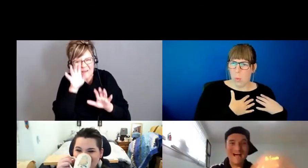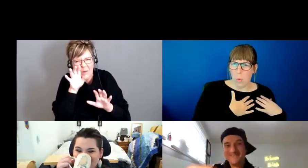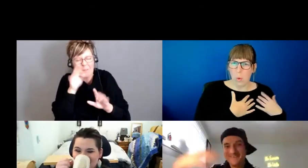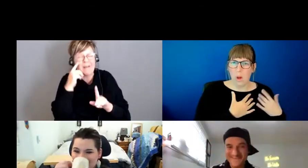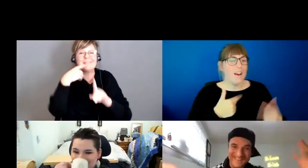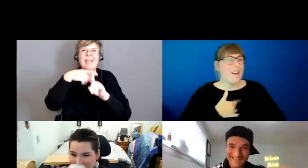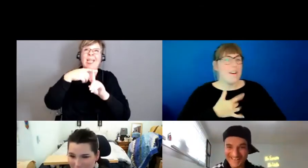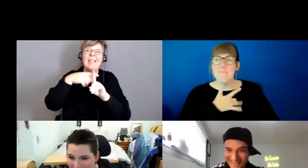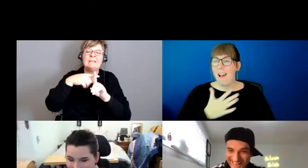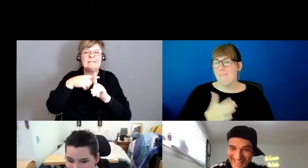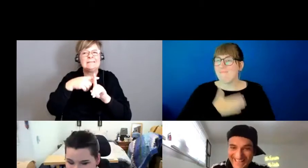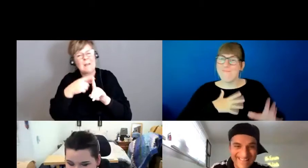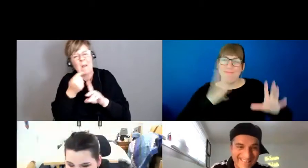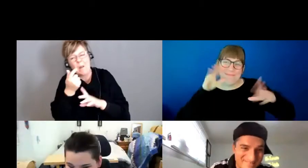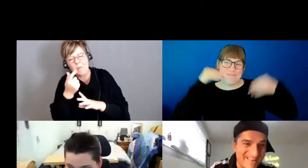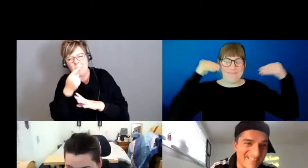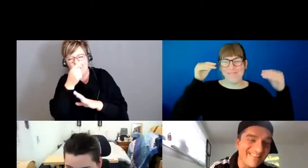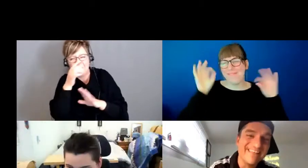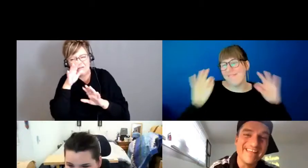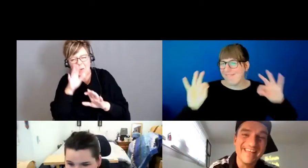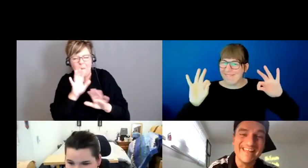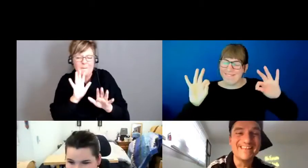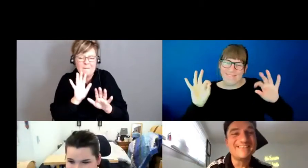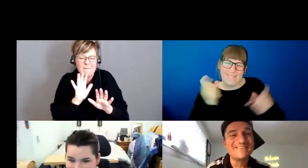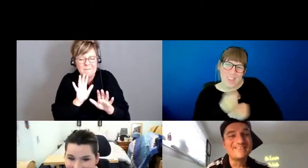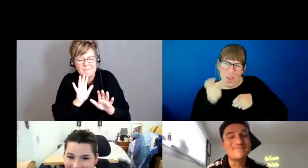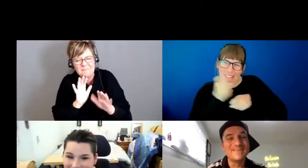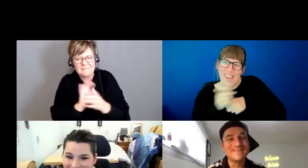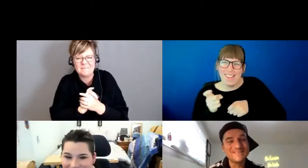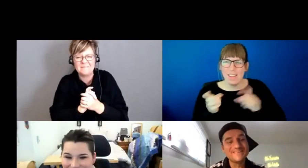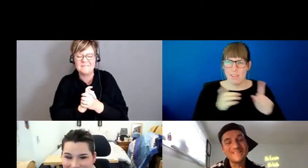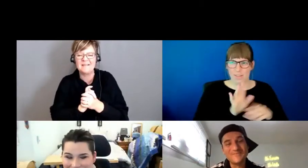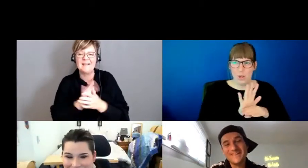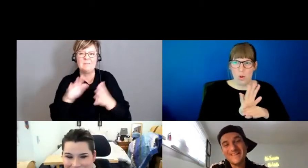NORMALLY I'M THIS CHEERY, HAPPY GO LUCKY KID-FRIENDLY KIND OF THING. THIS HAS REALLY BEEN SOMETHING